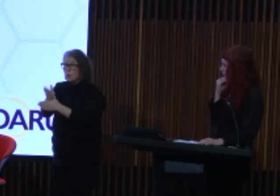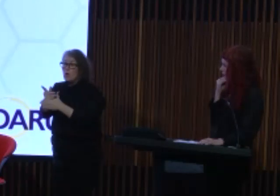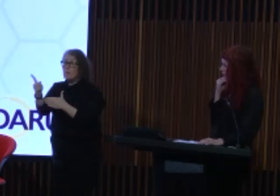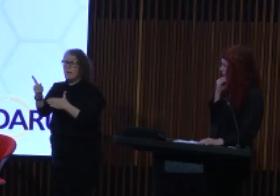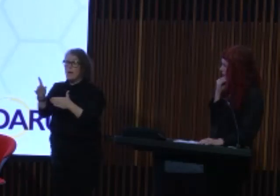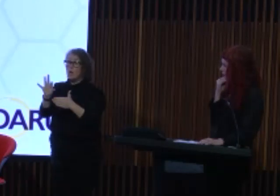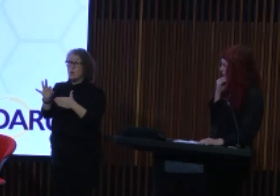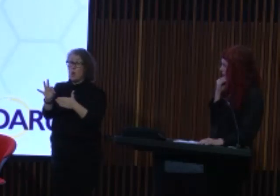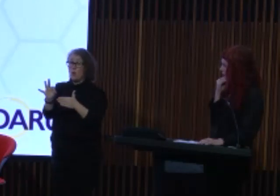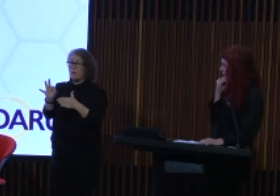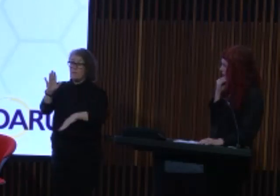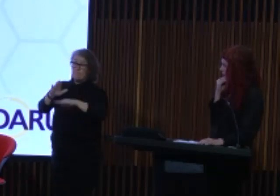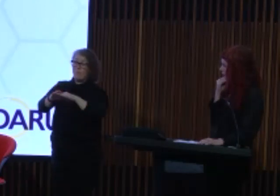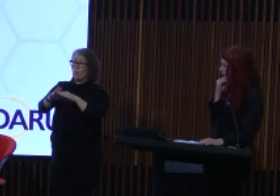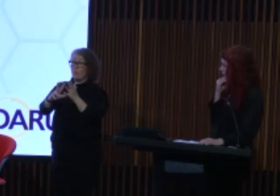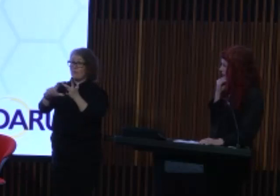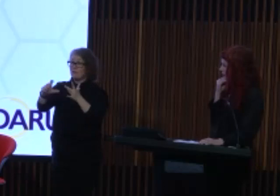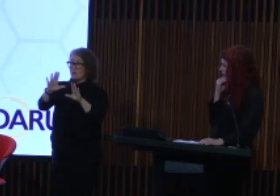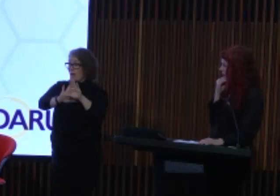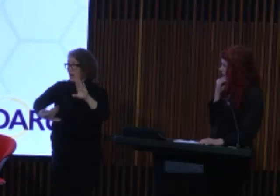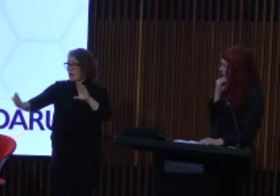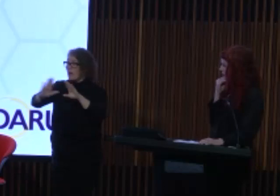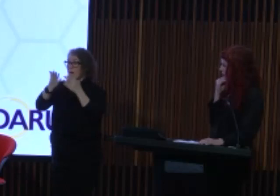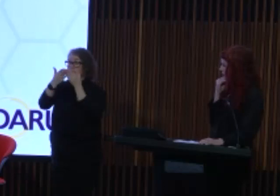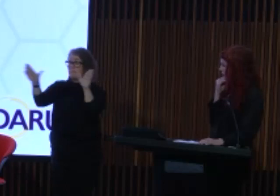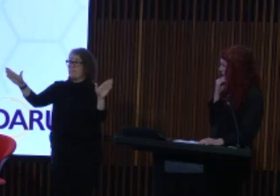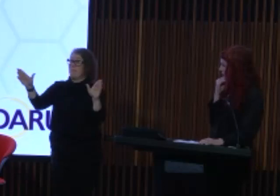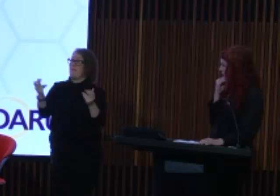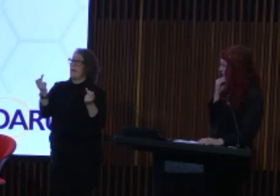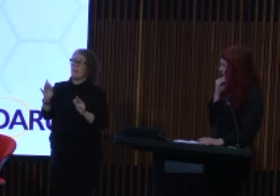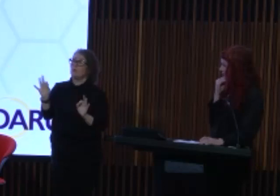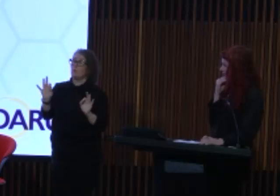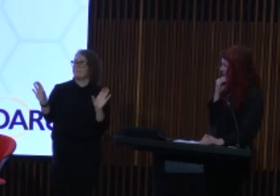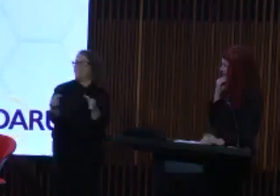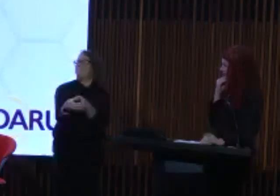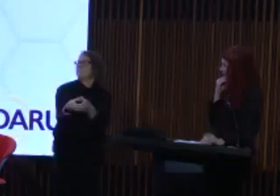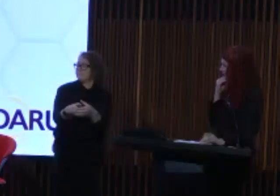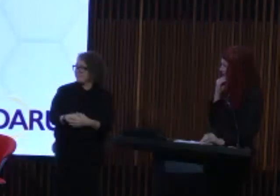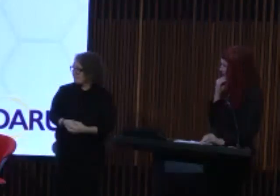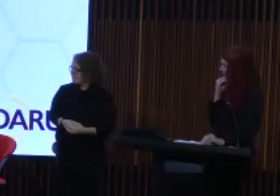available or widely available. So that was the sort of good part. There were probably,